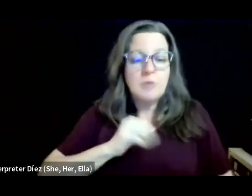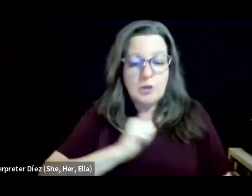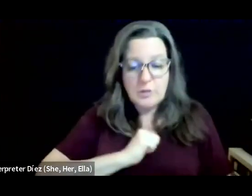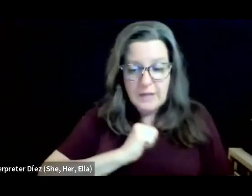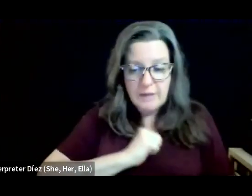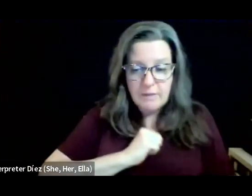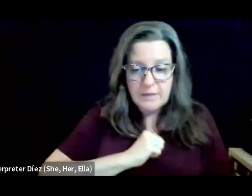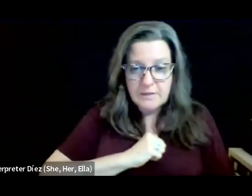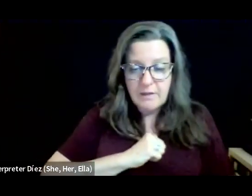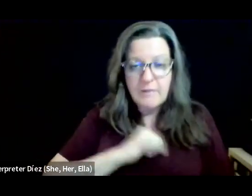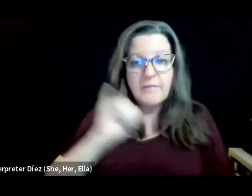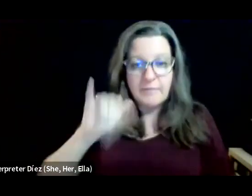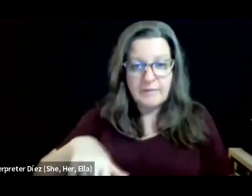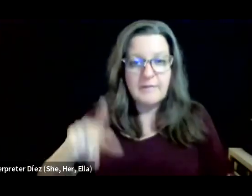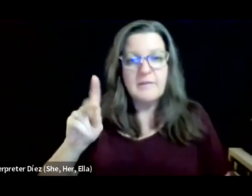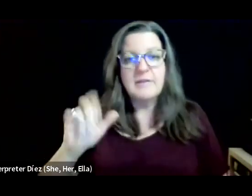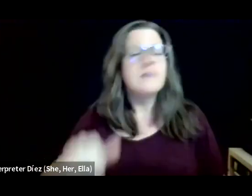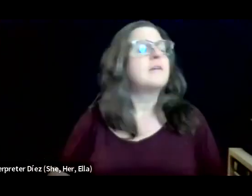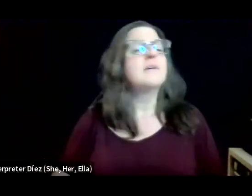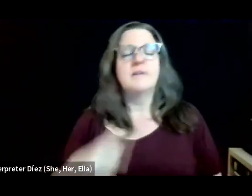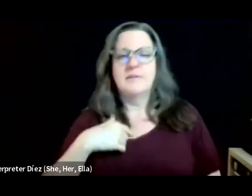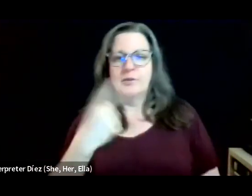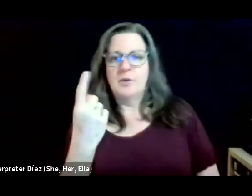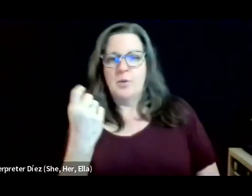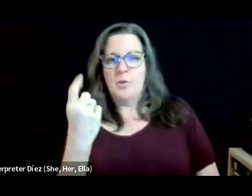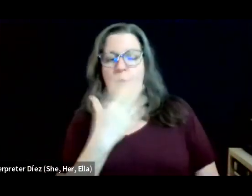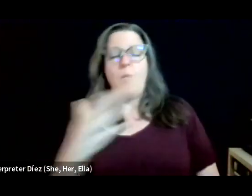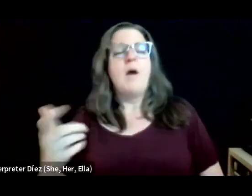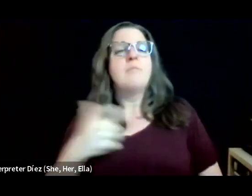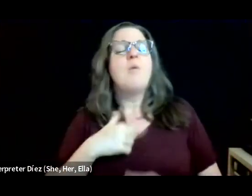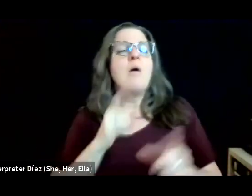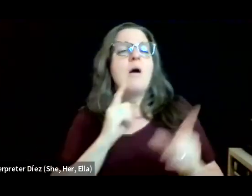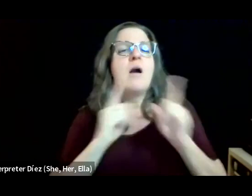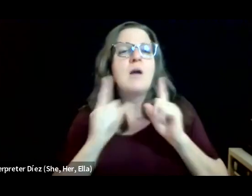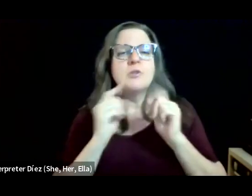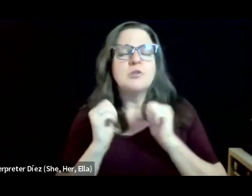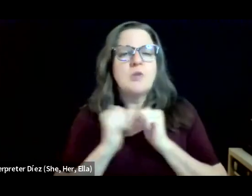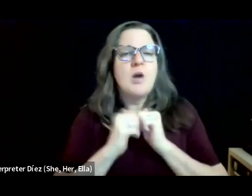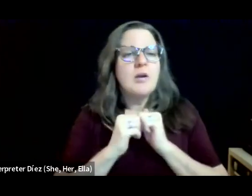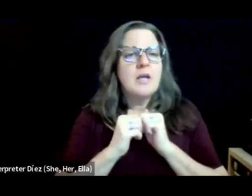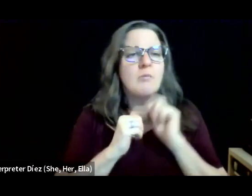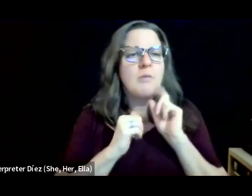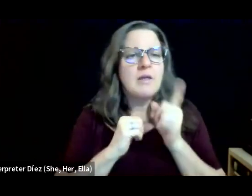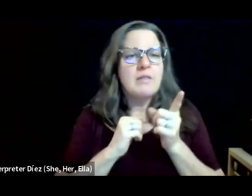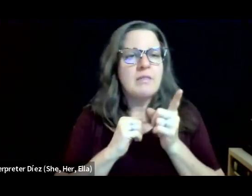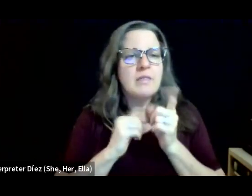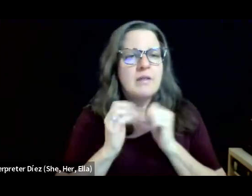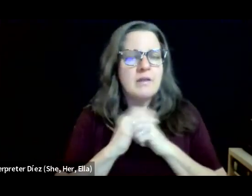Okay. Uh, one other Item I was talking to, um, a woman the